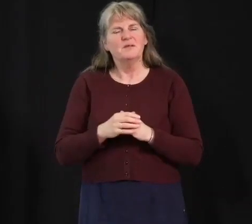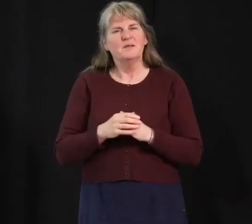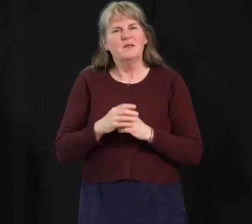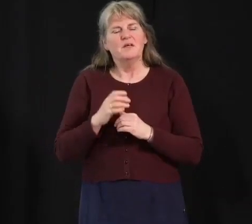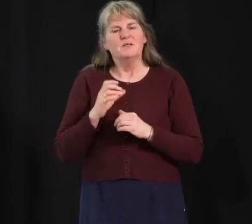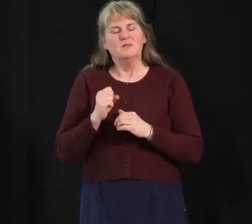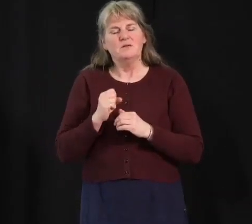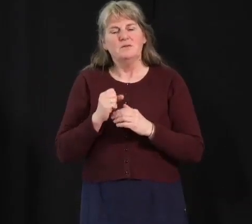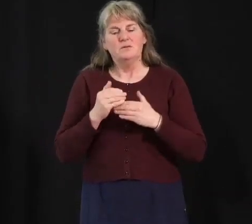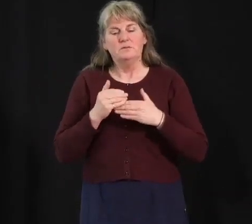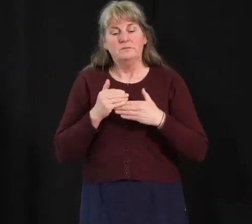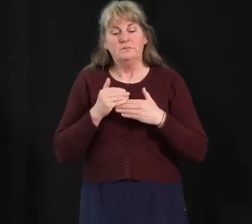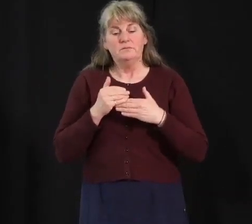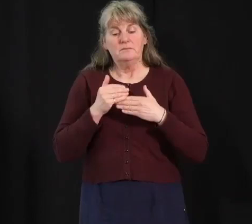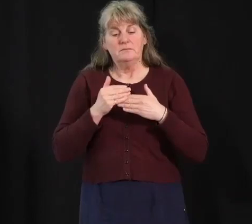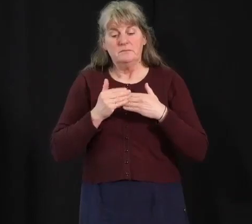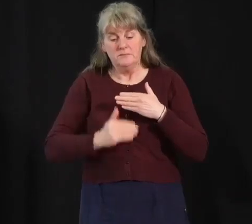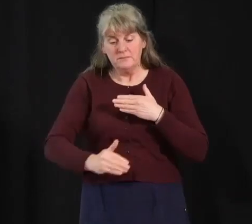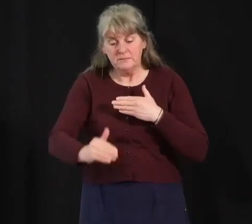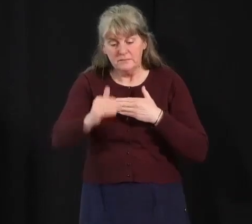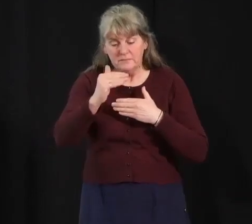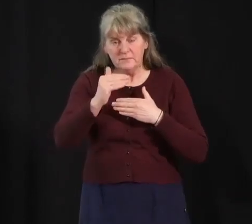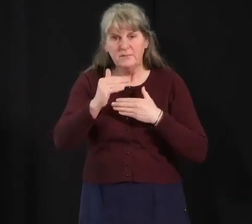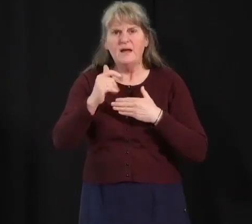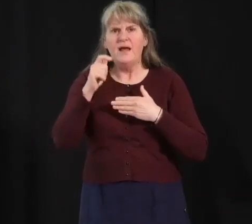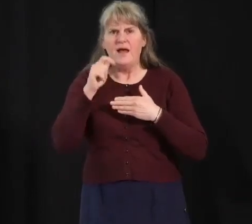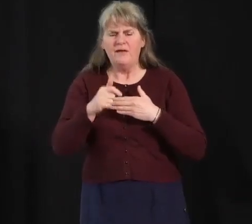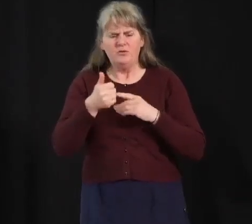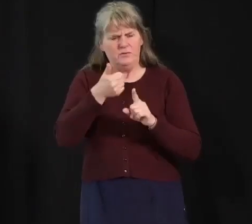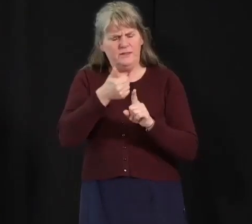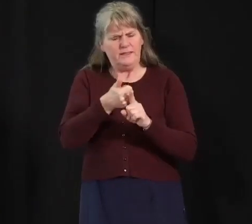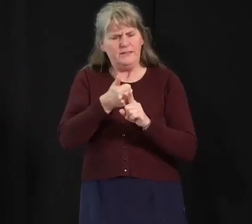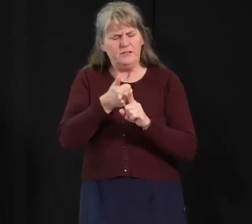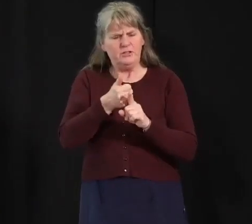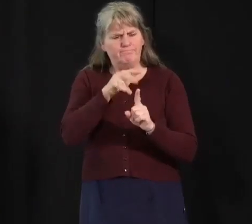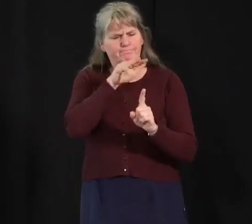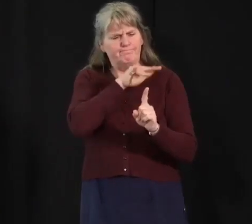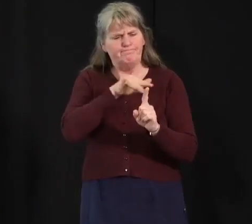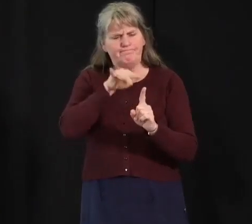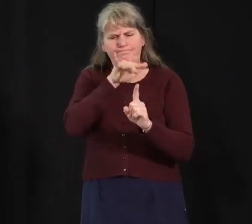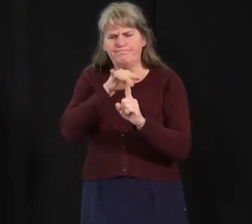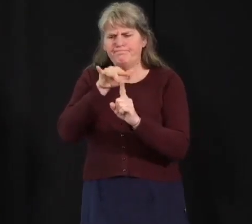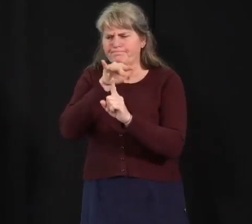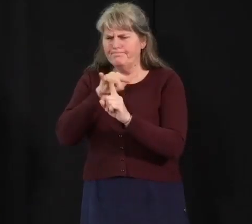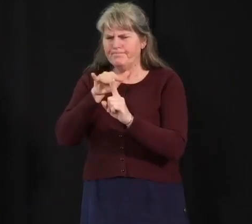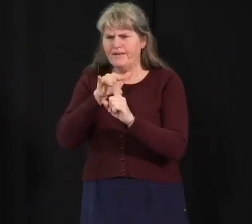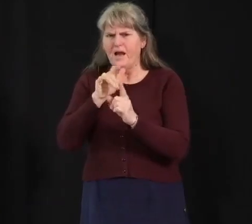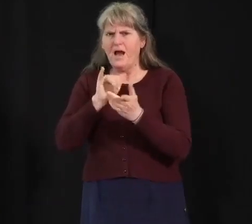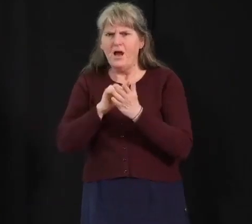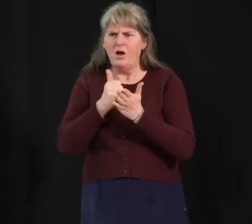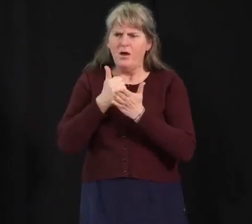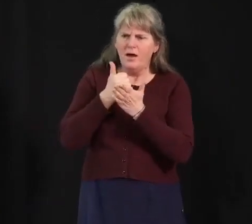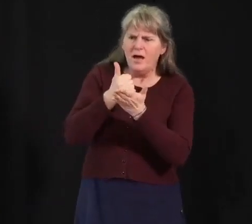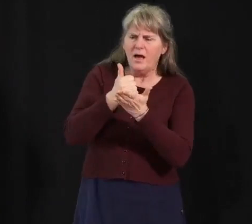private reasons, either for business continuity or for a difficulty in adhering to spacing requirements.